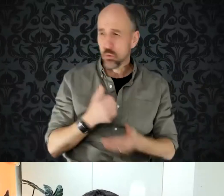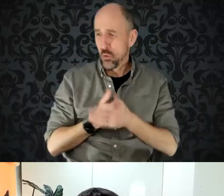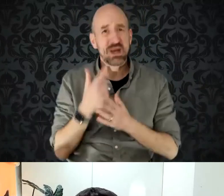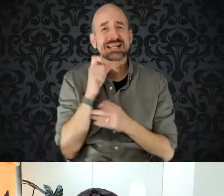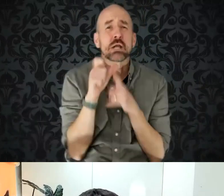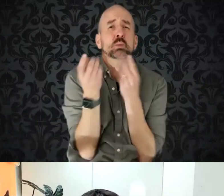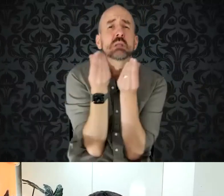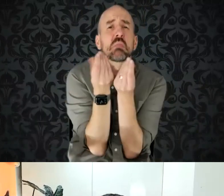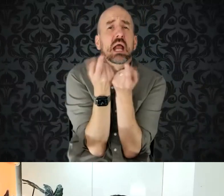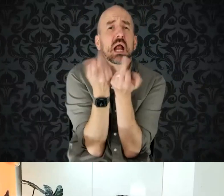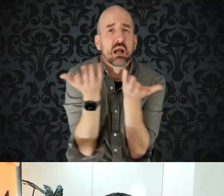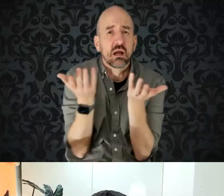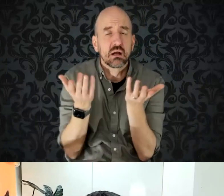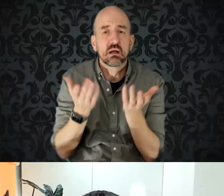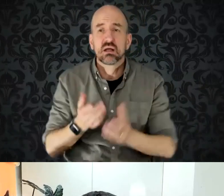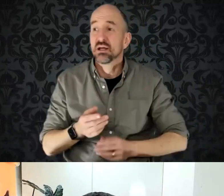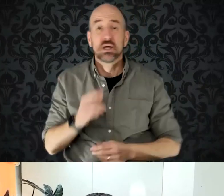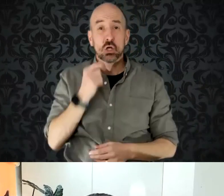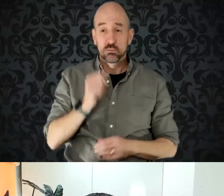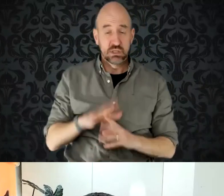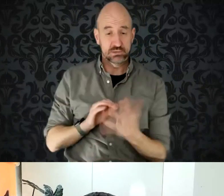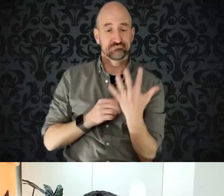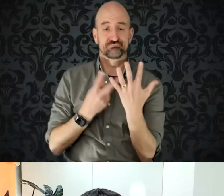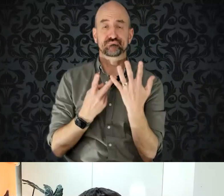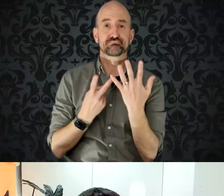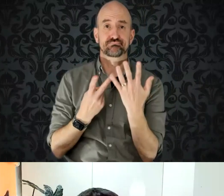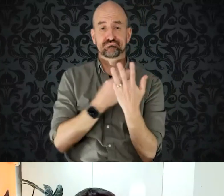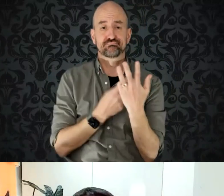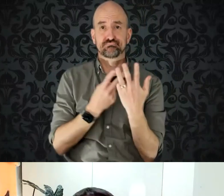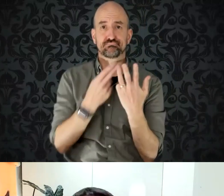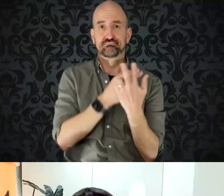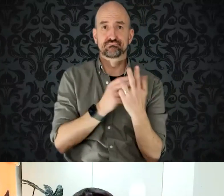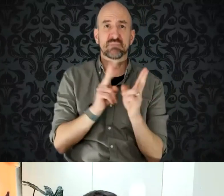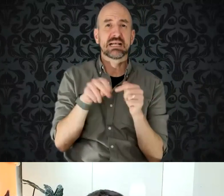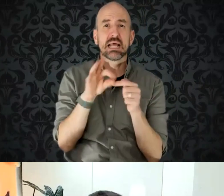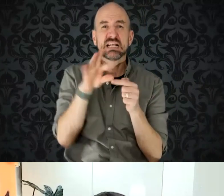obviously loves her plans, so I am a great believer